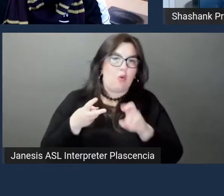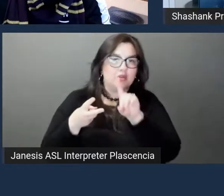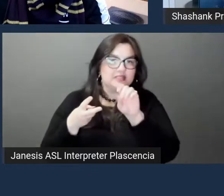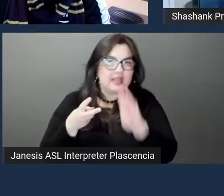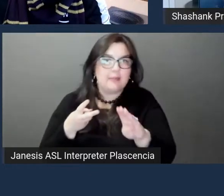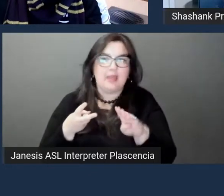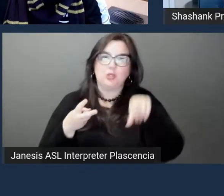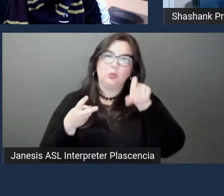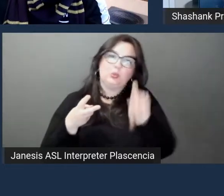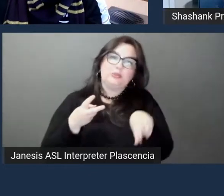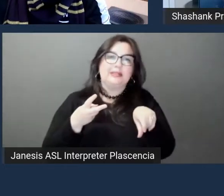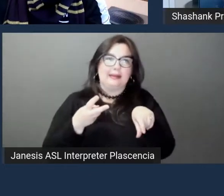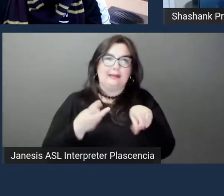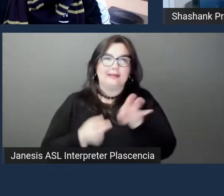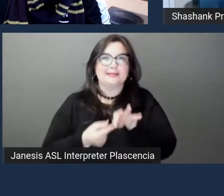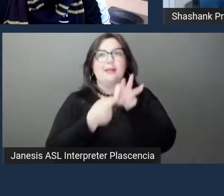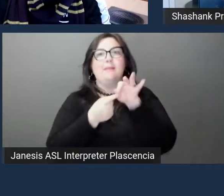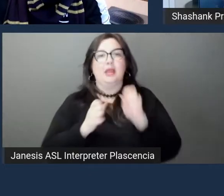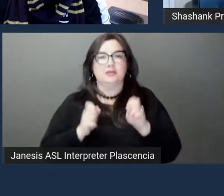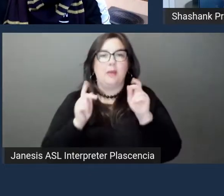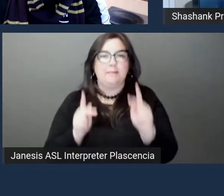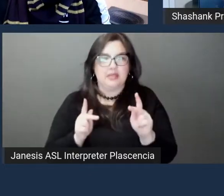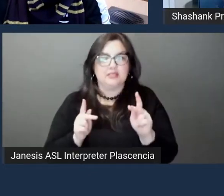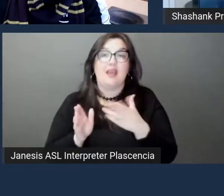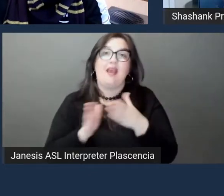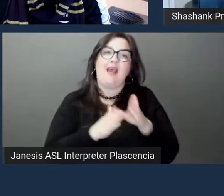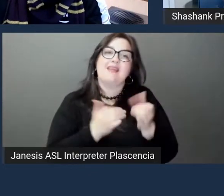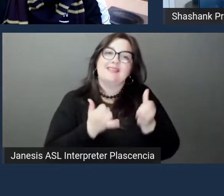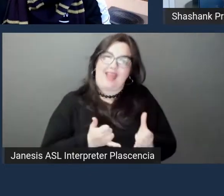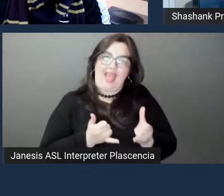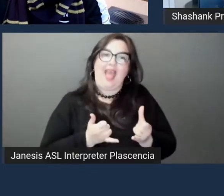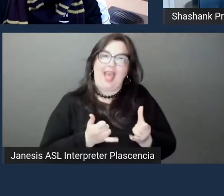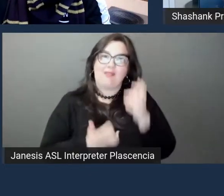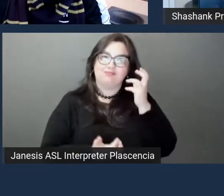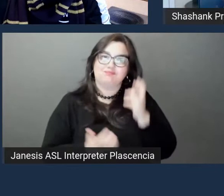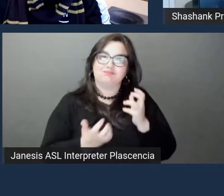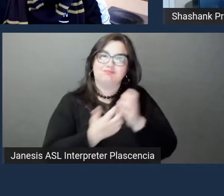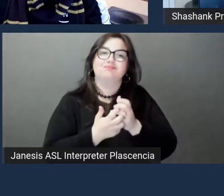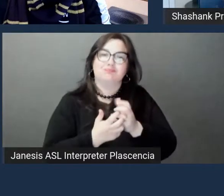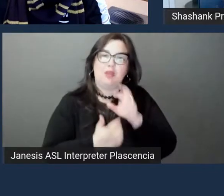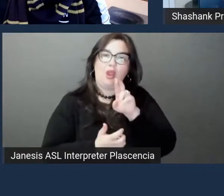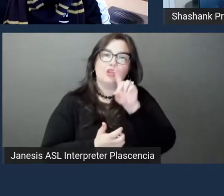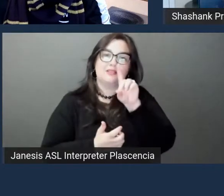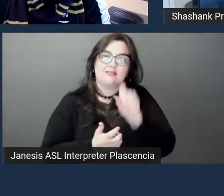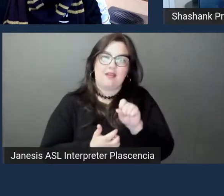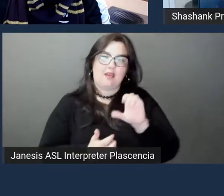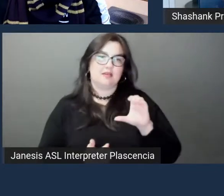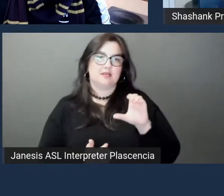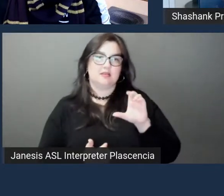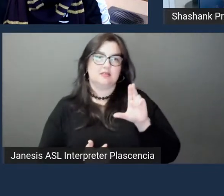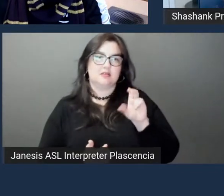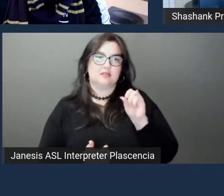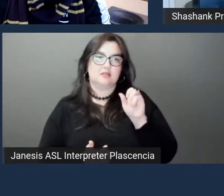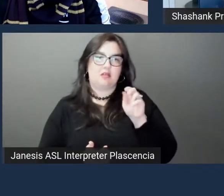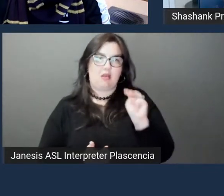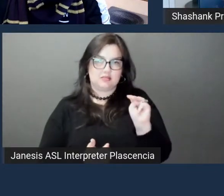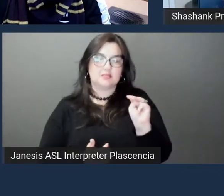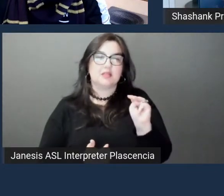Then definitely consider RDS Custom and consider this as an alternative